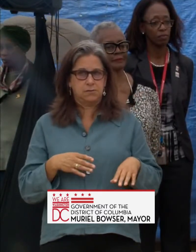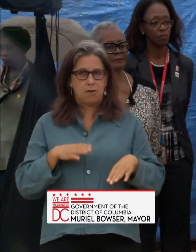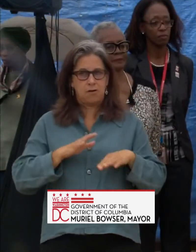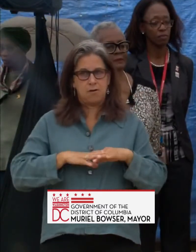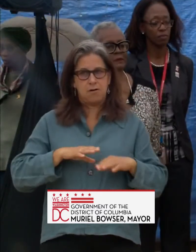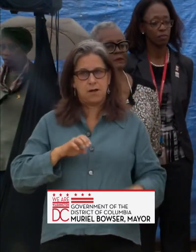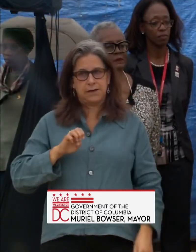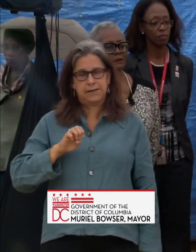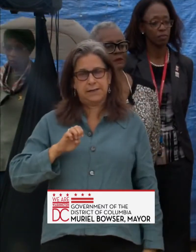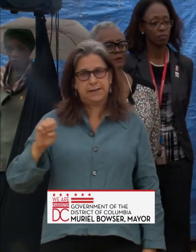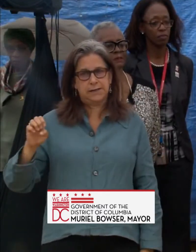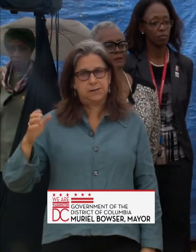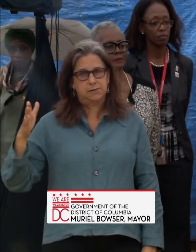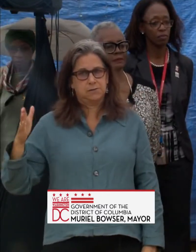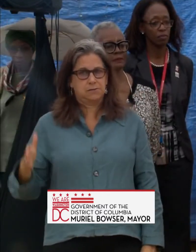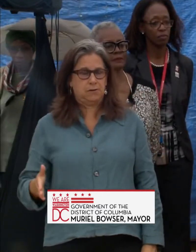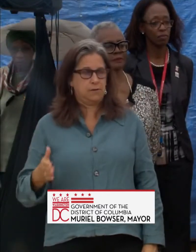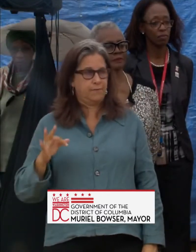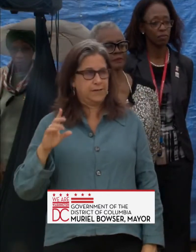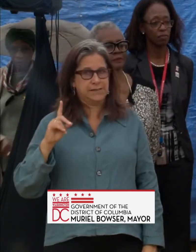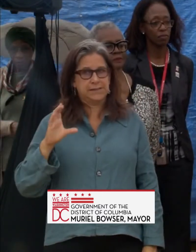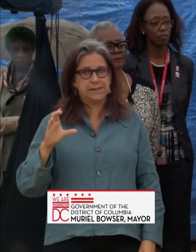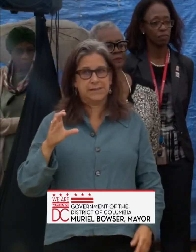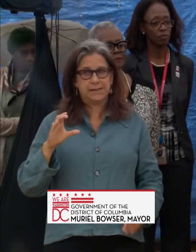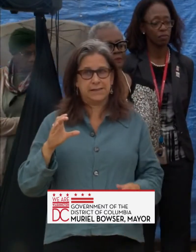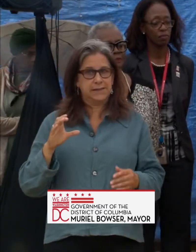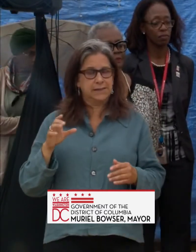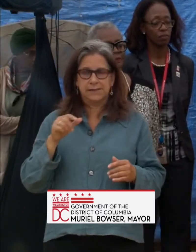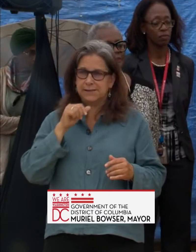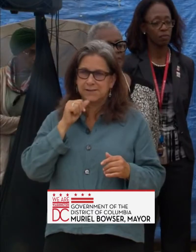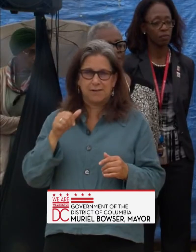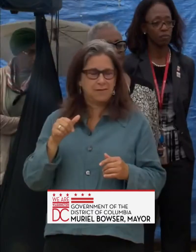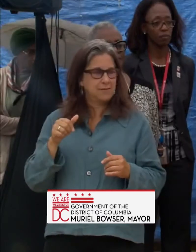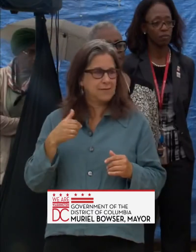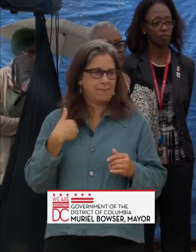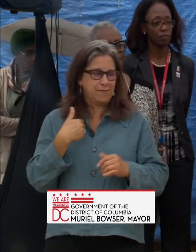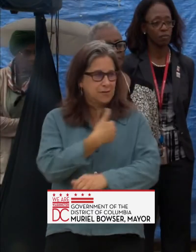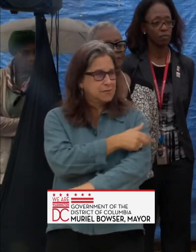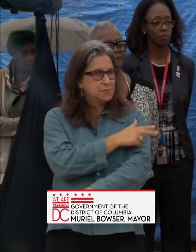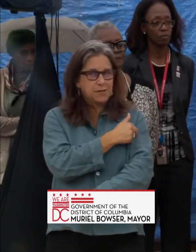IS UNDERSERVED BY HOSPITAL FACILITIES, BY DOCTORS' NETWORKS, BY SPECIALISTS.